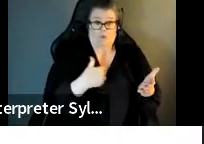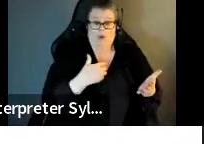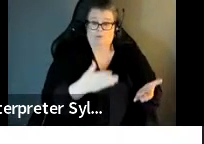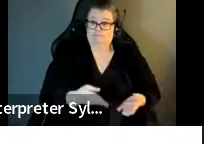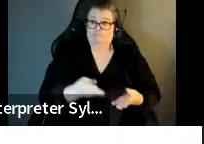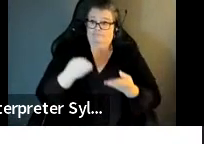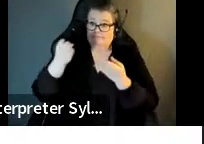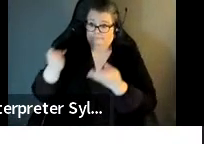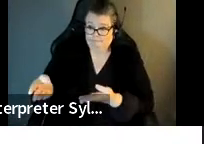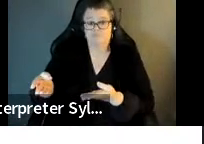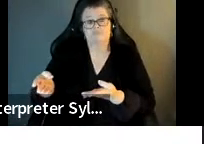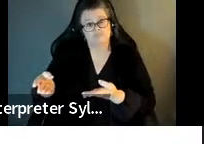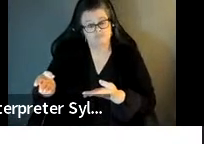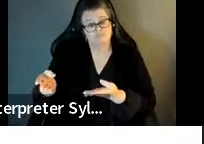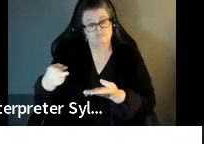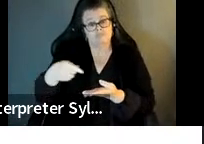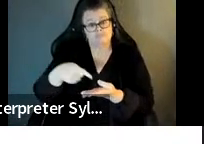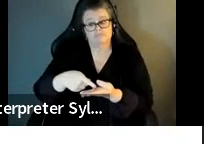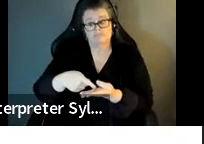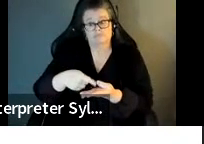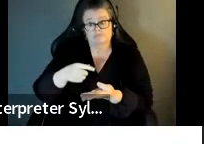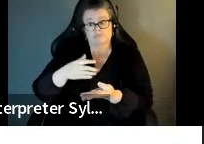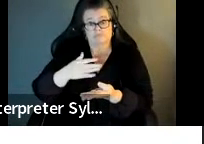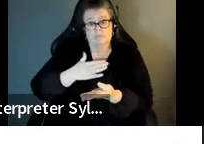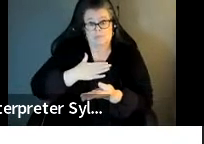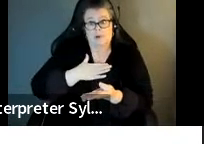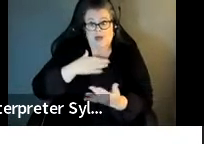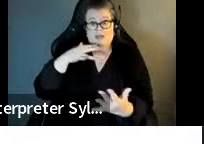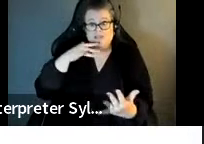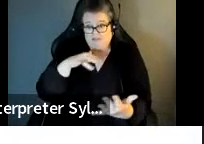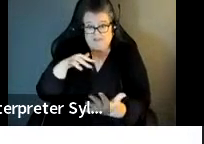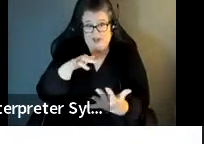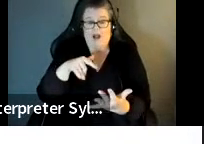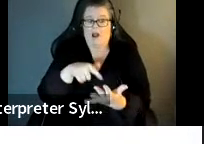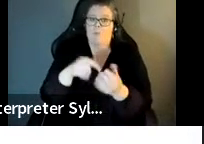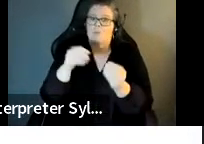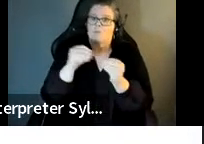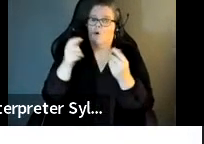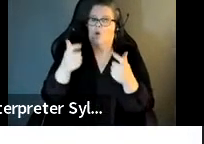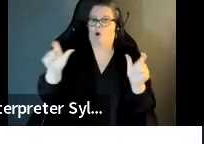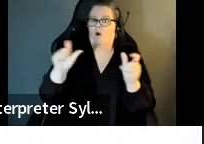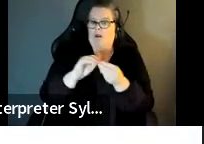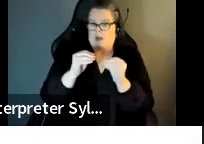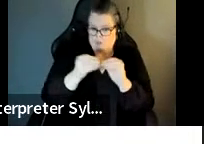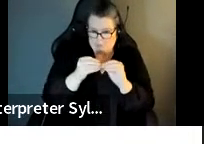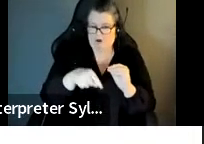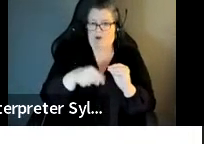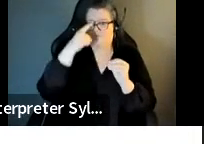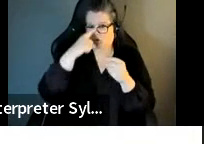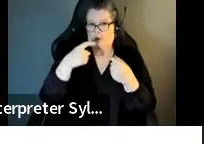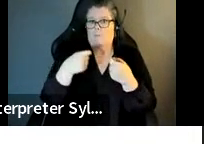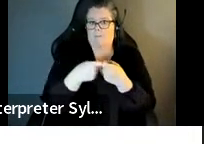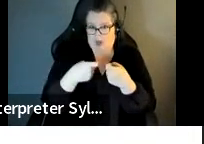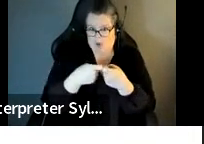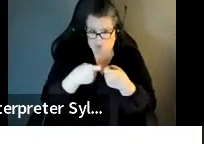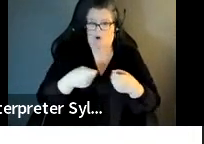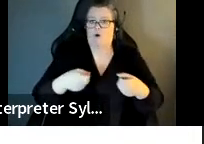has a larger number of power wheelchair users than what one would have expected in a national sample.